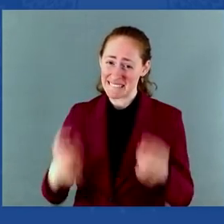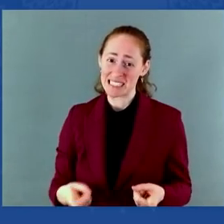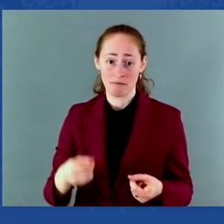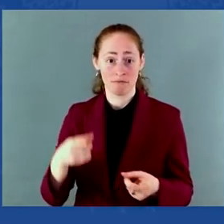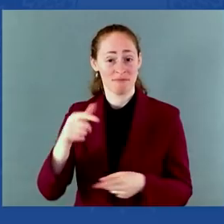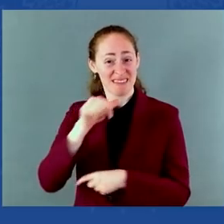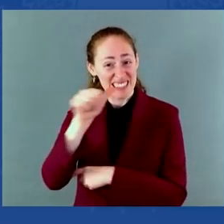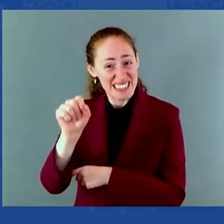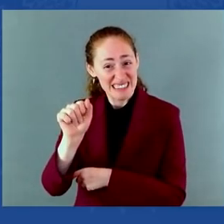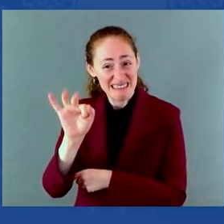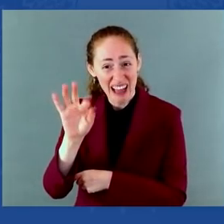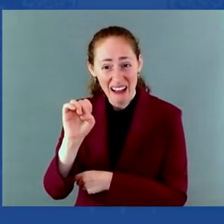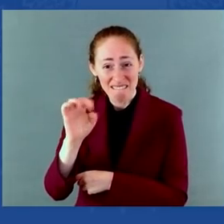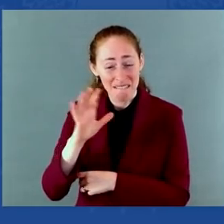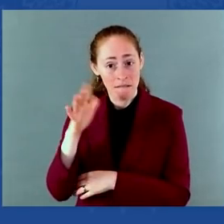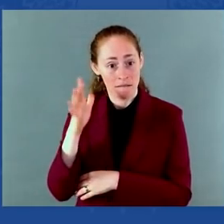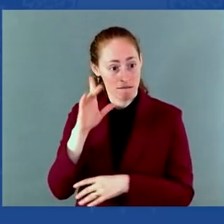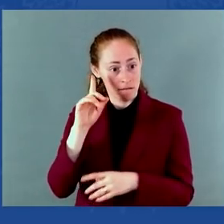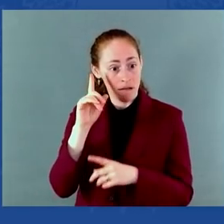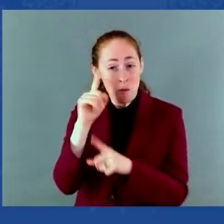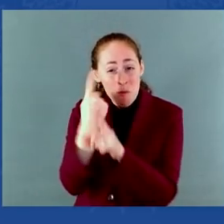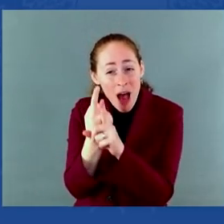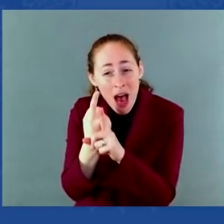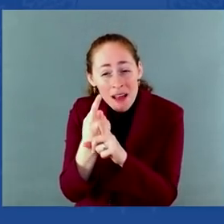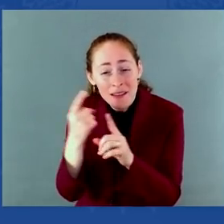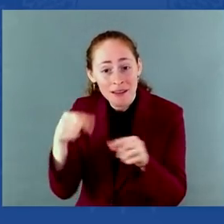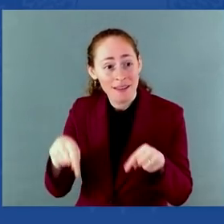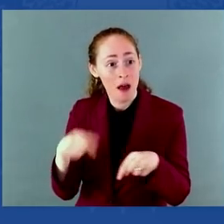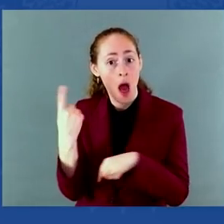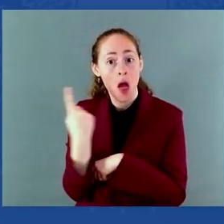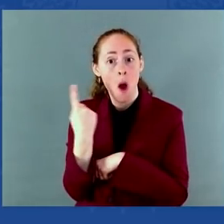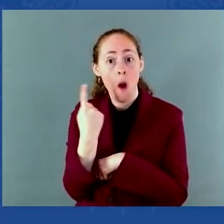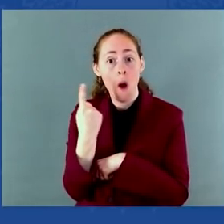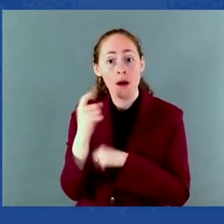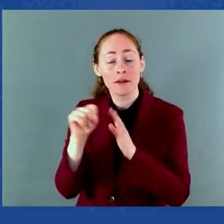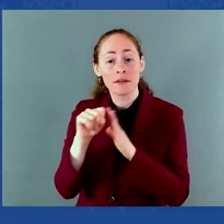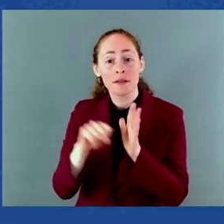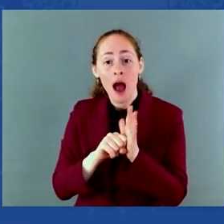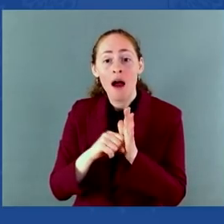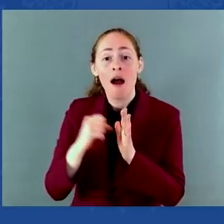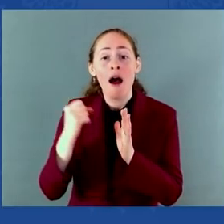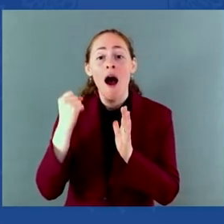Many of them are like the -- are less-trafficked bridges; they're often overlooked when decisions are being made